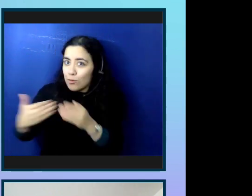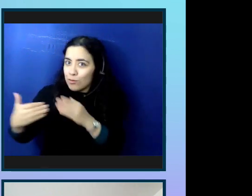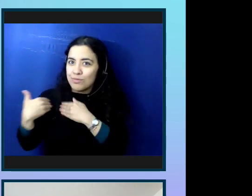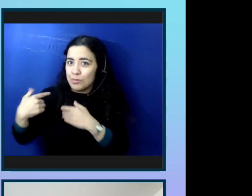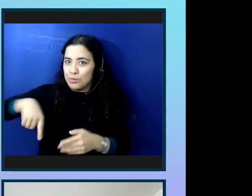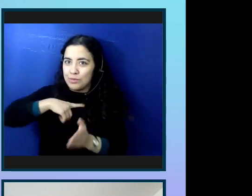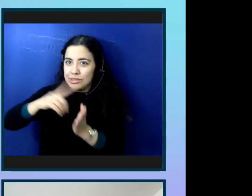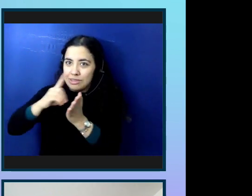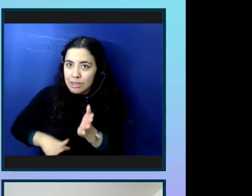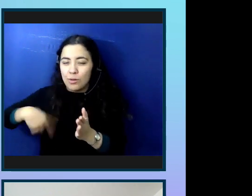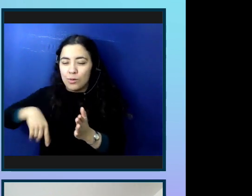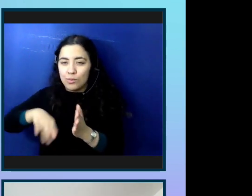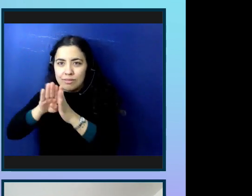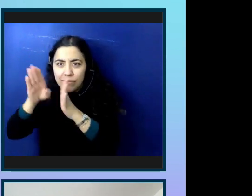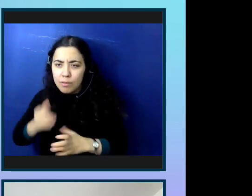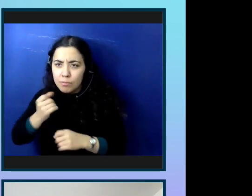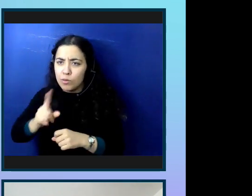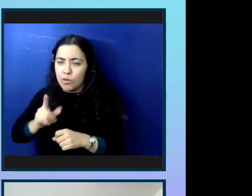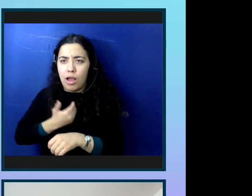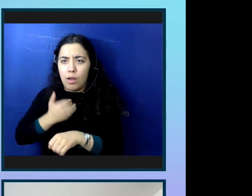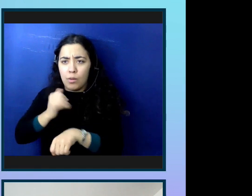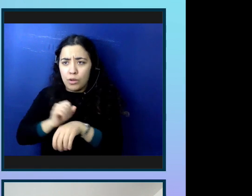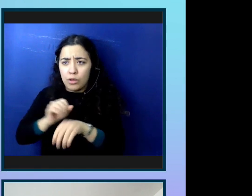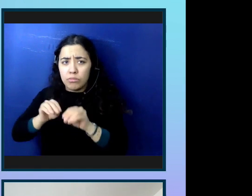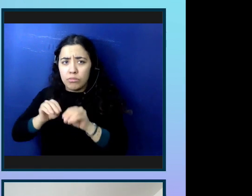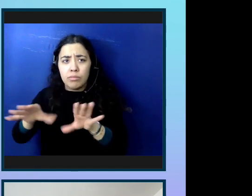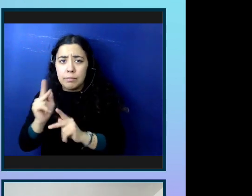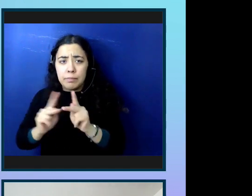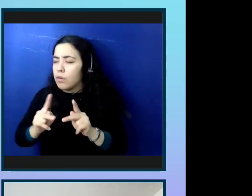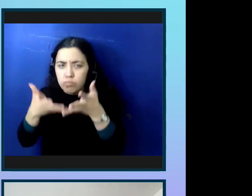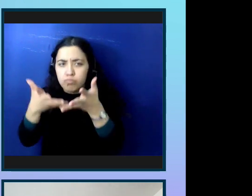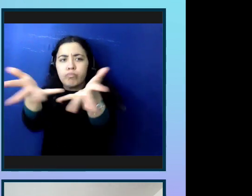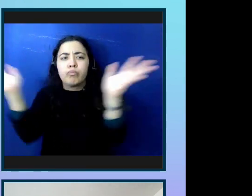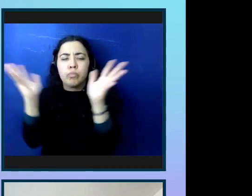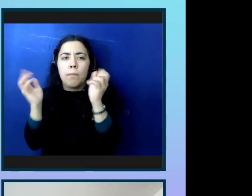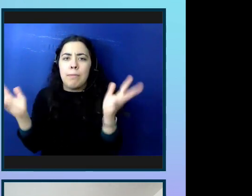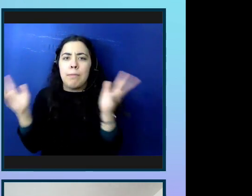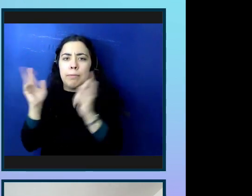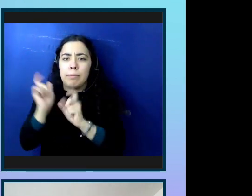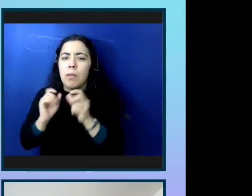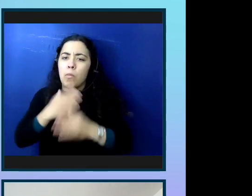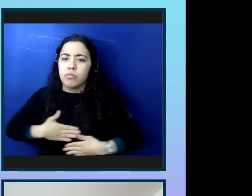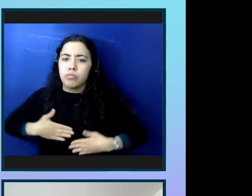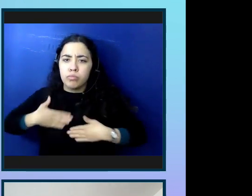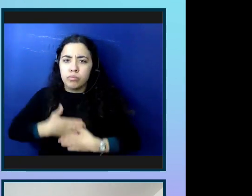and make sure that your work will reach more people, that it's generally more enjoyable and that you're not leaving a billion people in the world